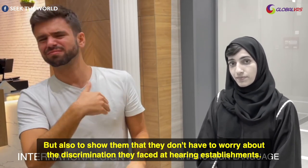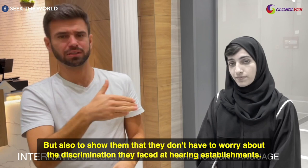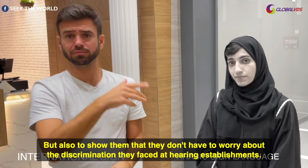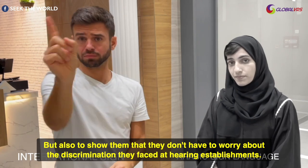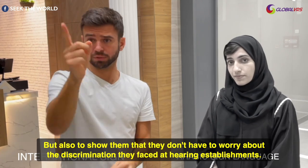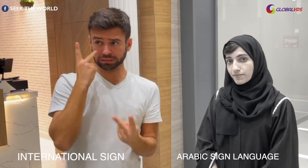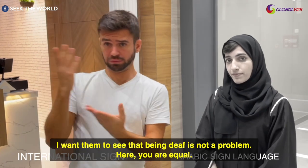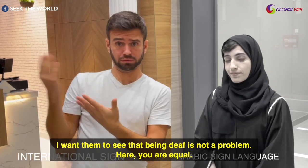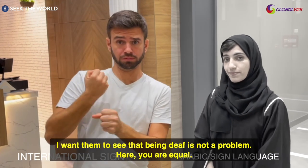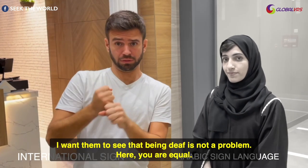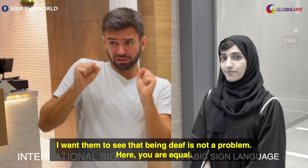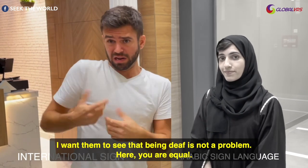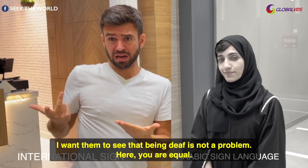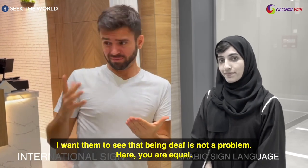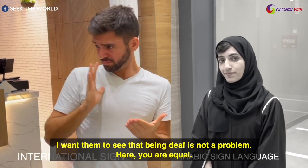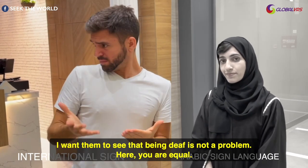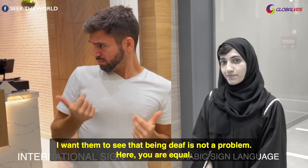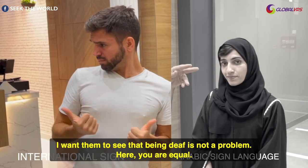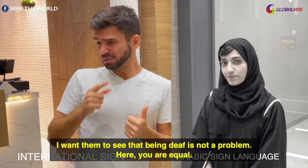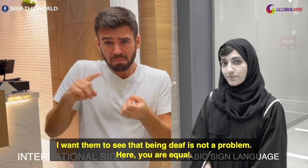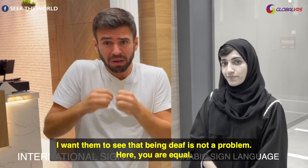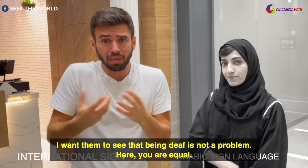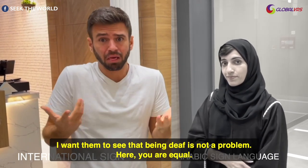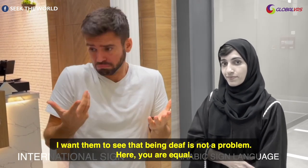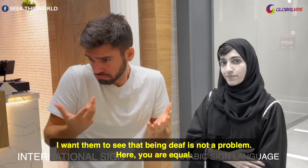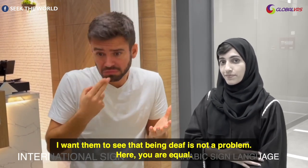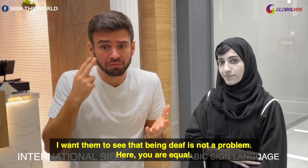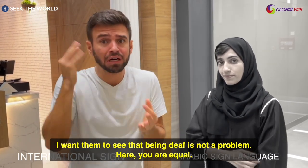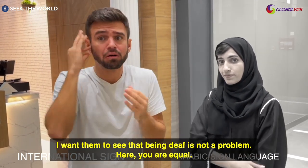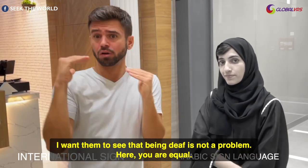It will show the world that we are all equal. I'm incredibly passionate about supporting this.